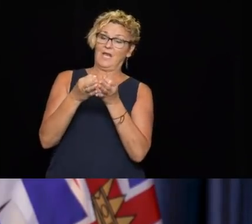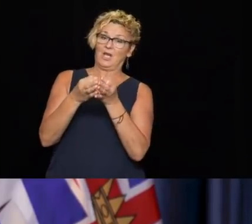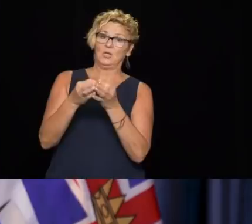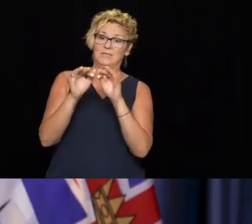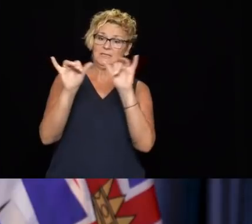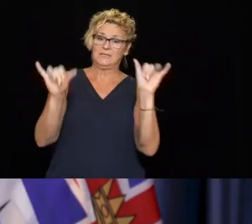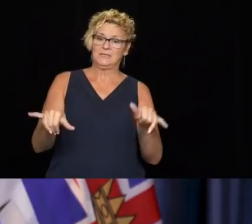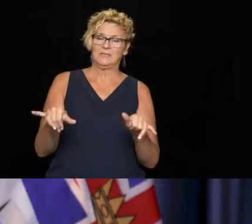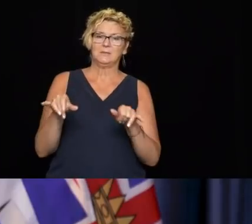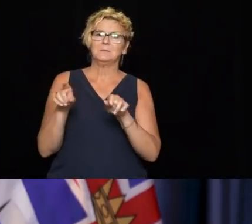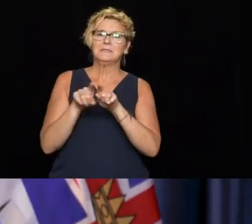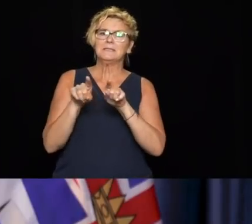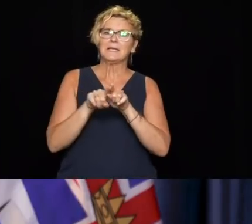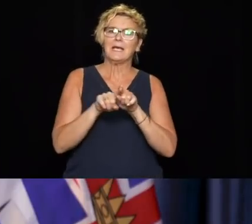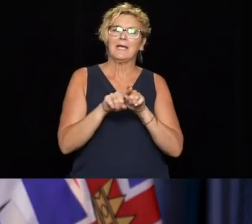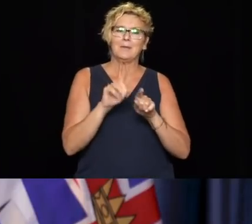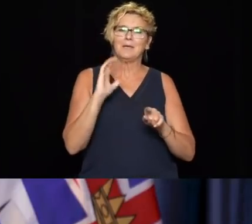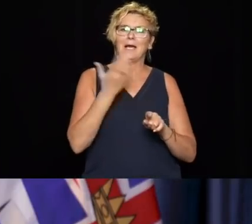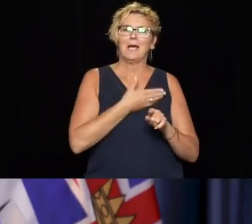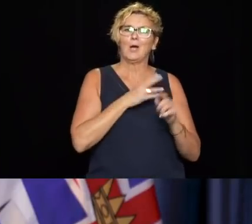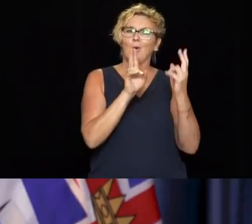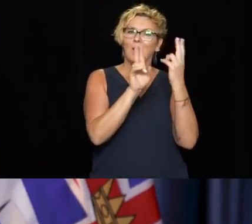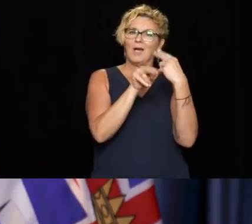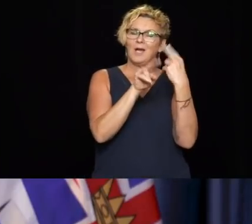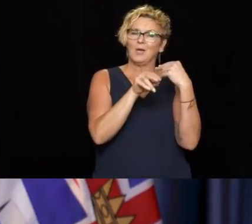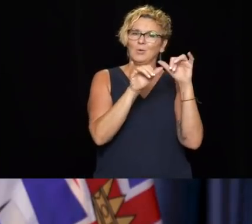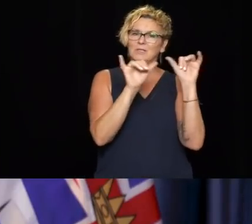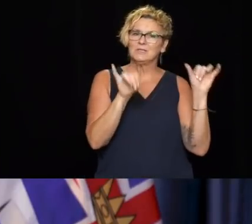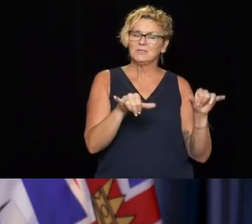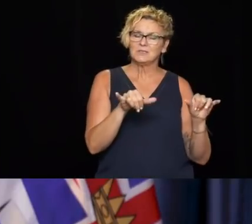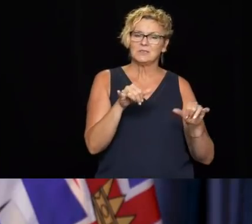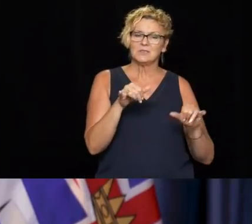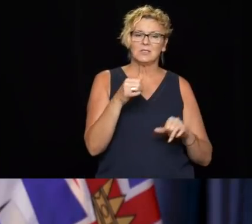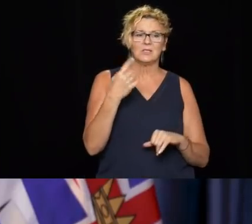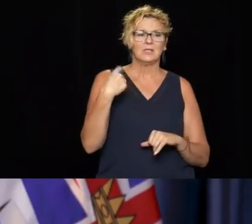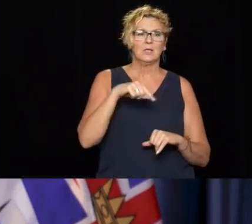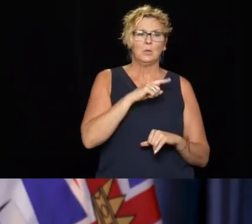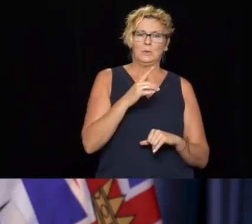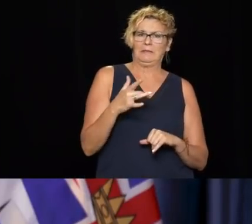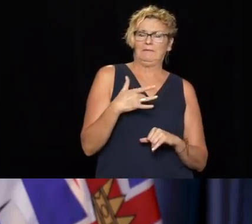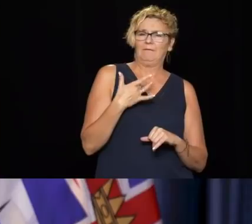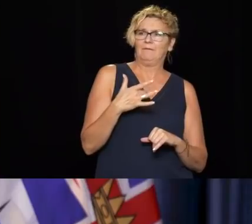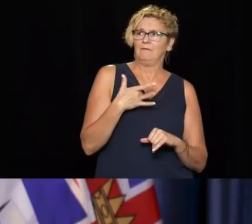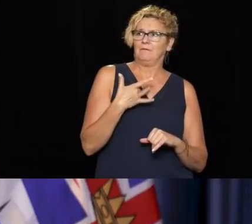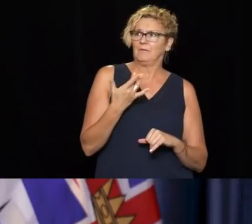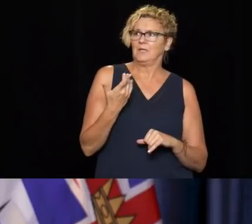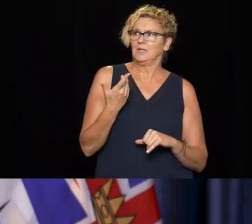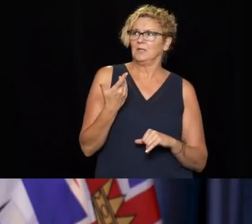an integral part an essential service to the huge number of British Columbians and we believe